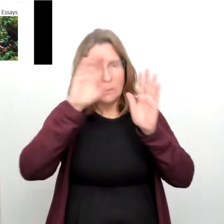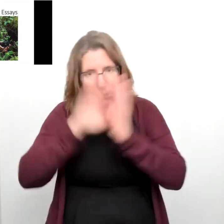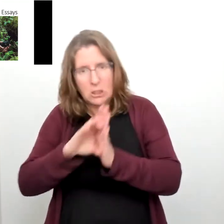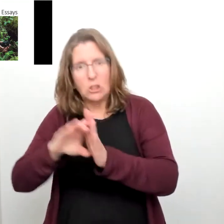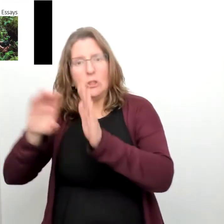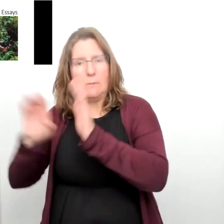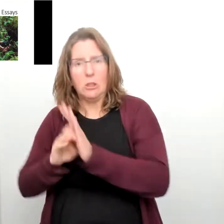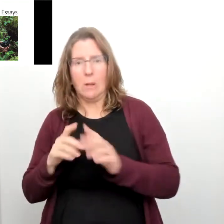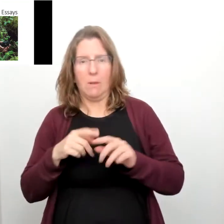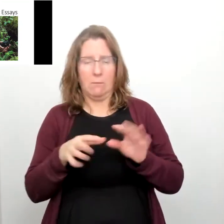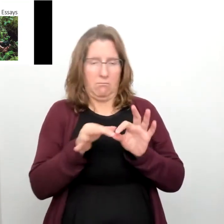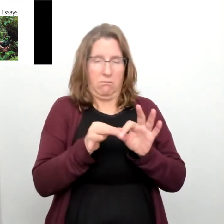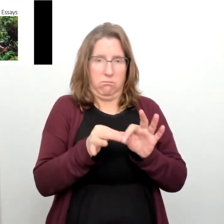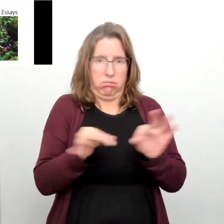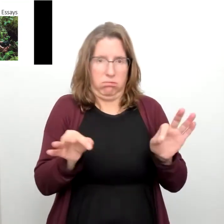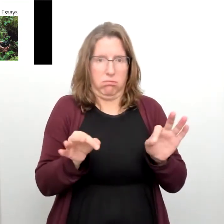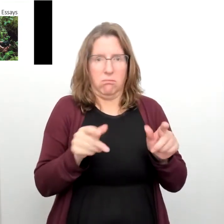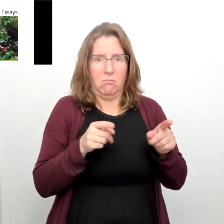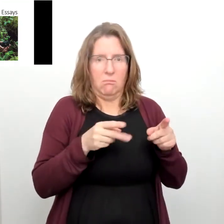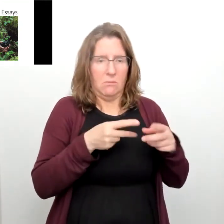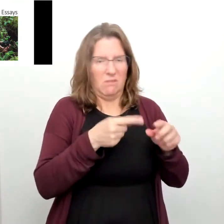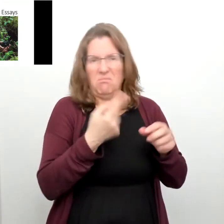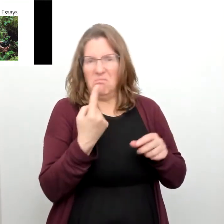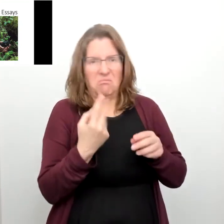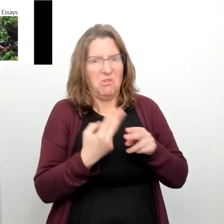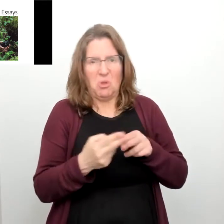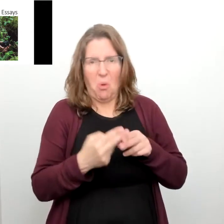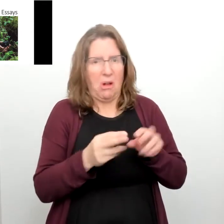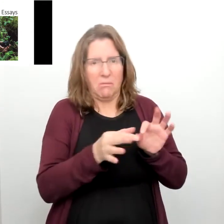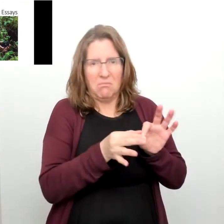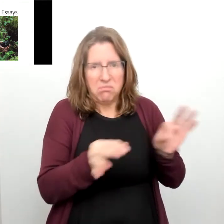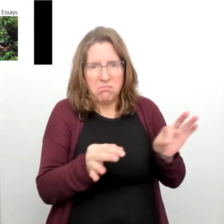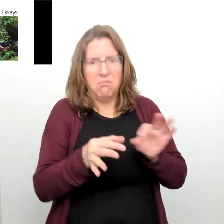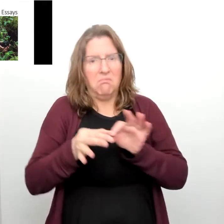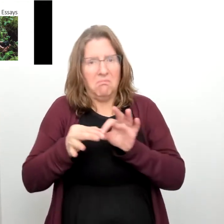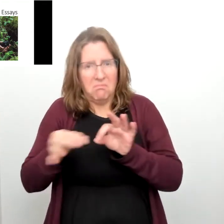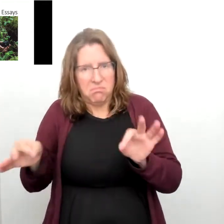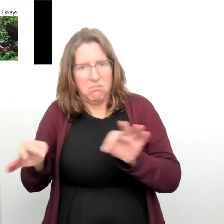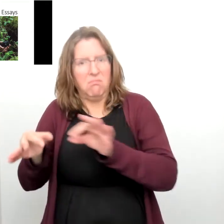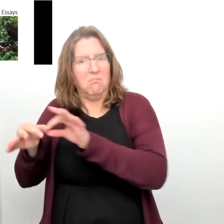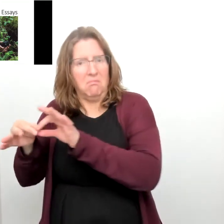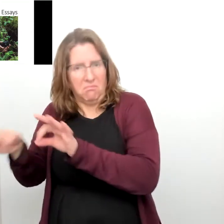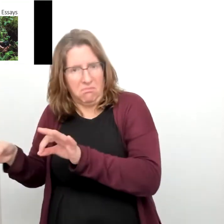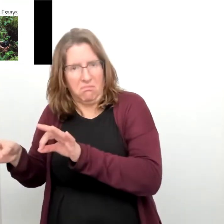Each photo would be accompanied by a short passage to link it to the topic of study.